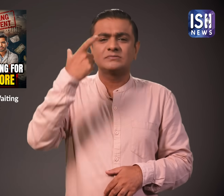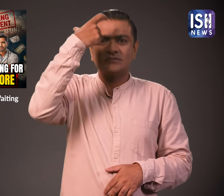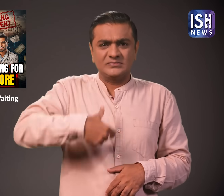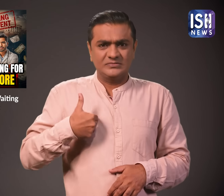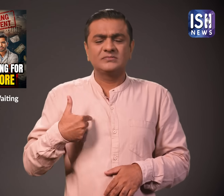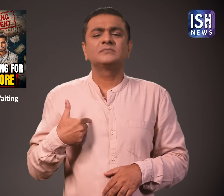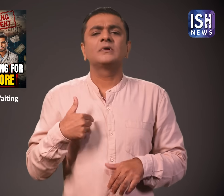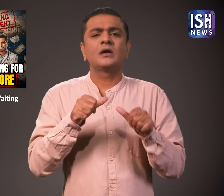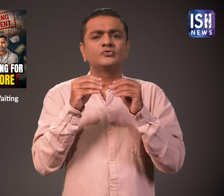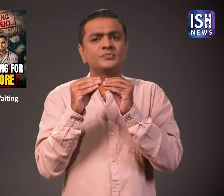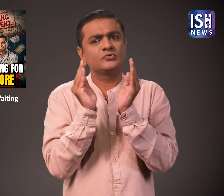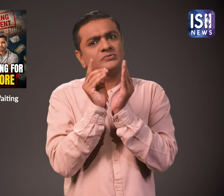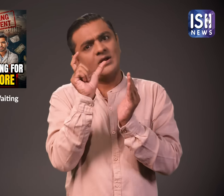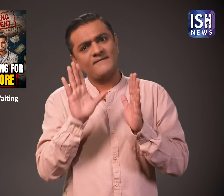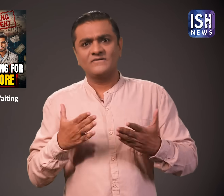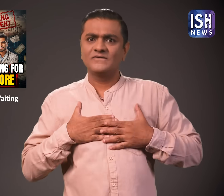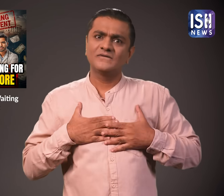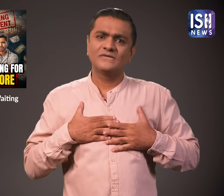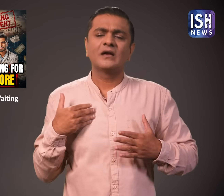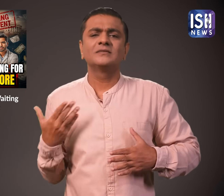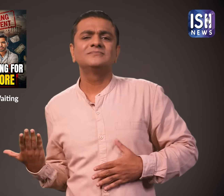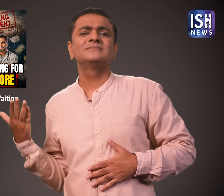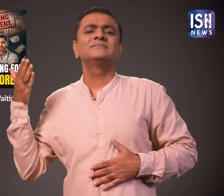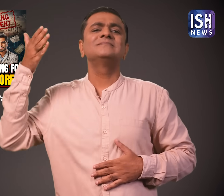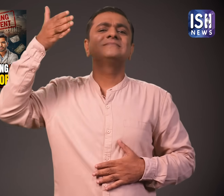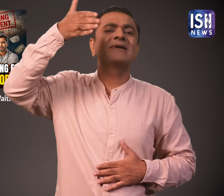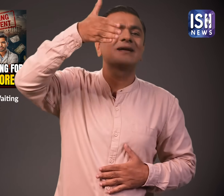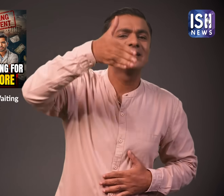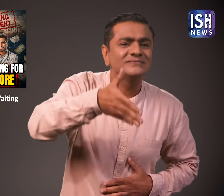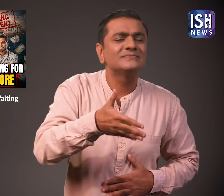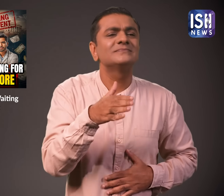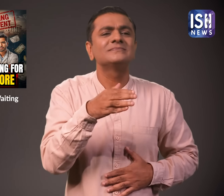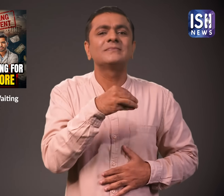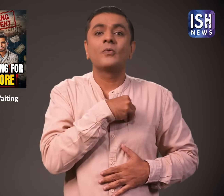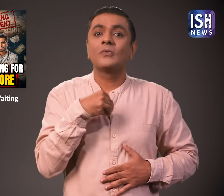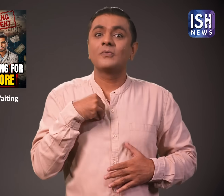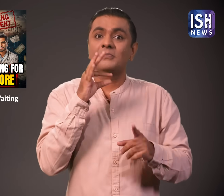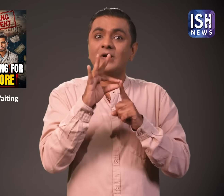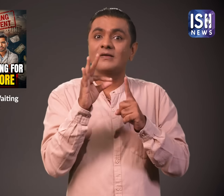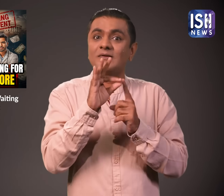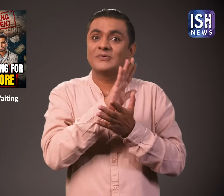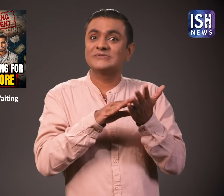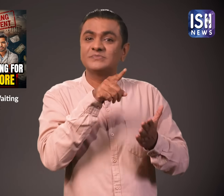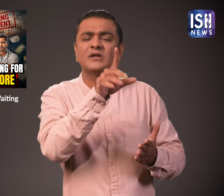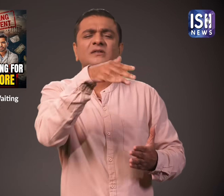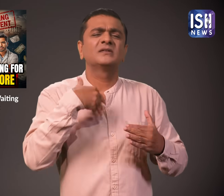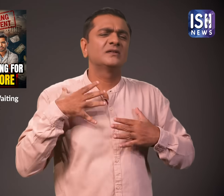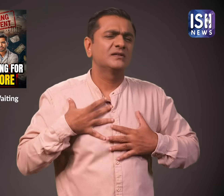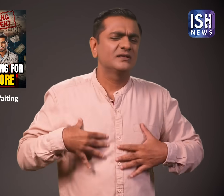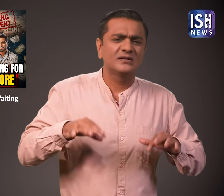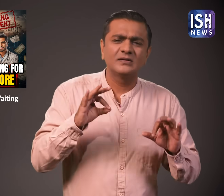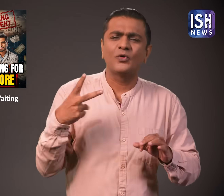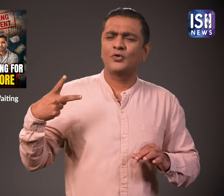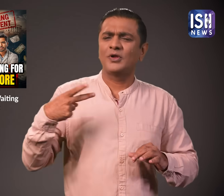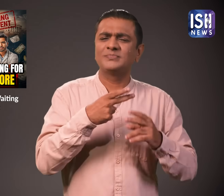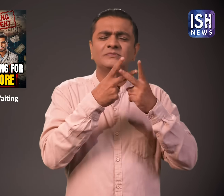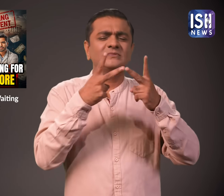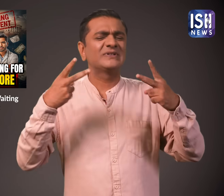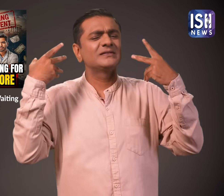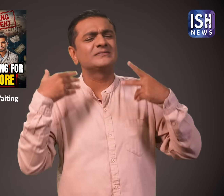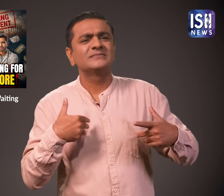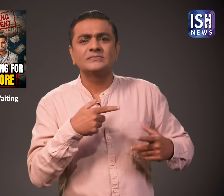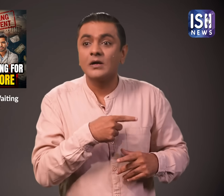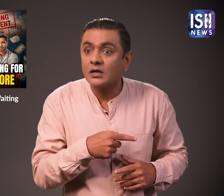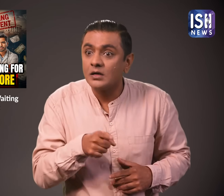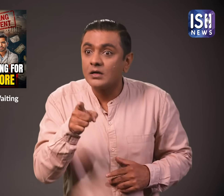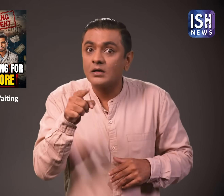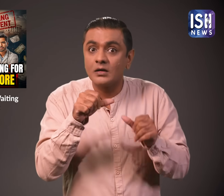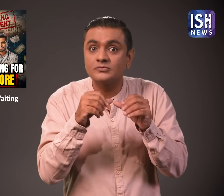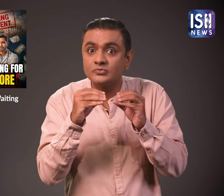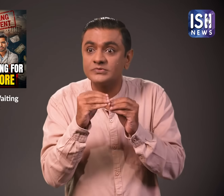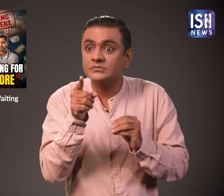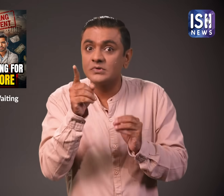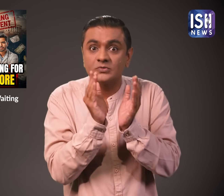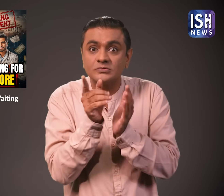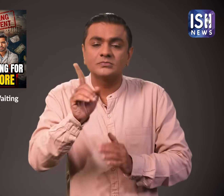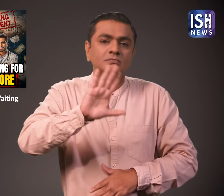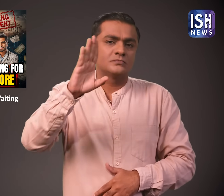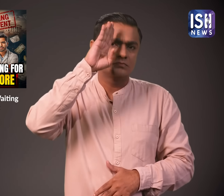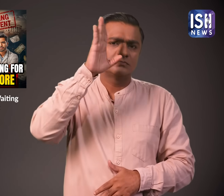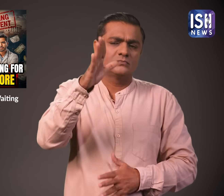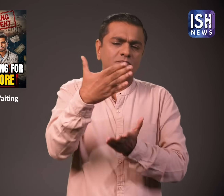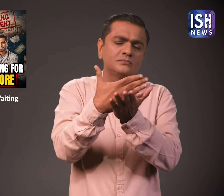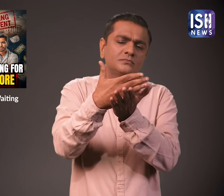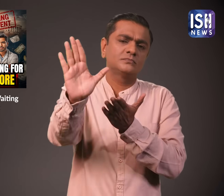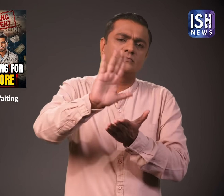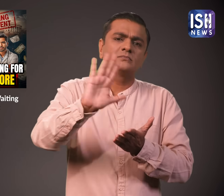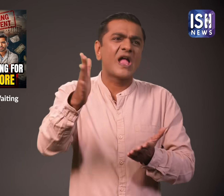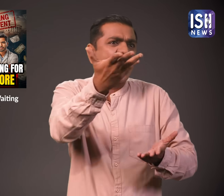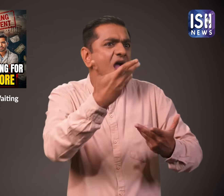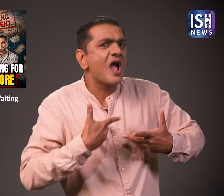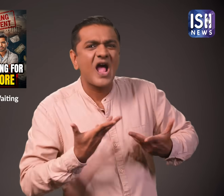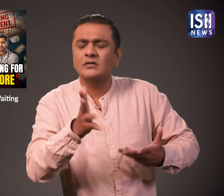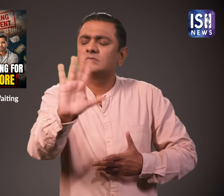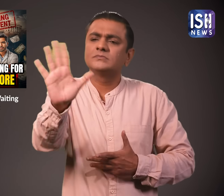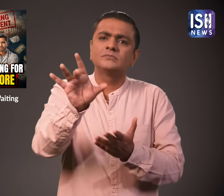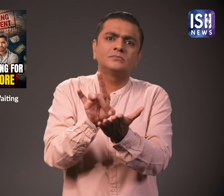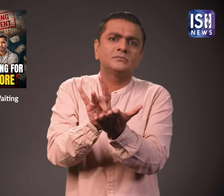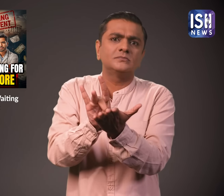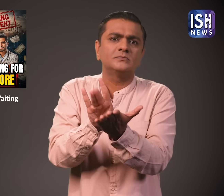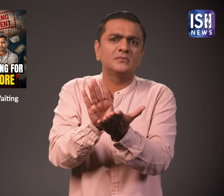have been denying treatment for any ailments to patients with Ayushman Bharat insurance.